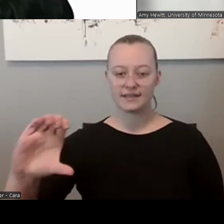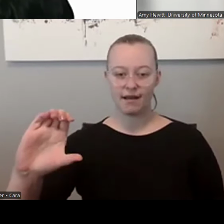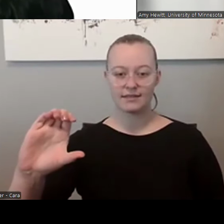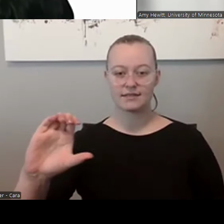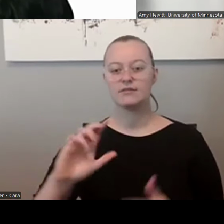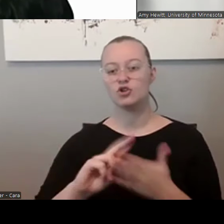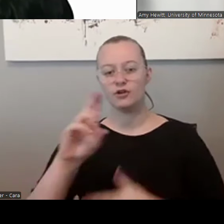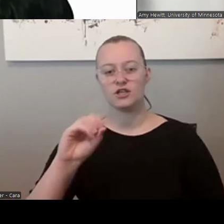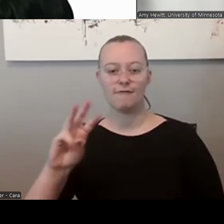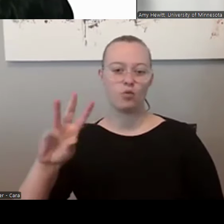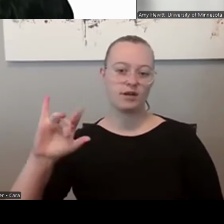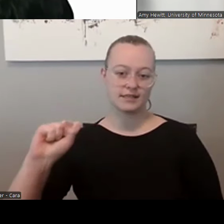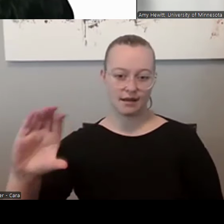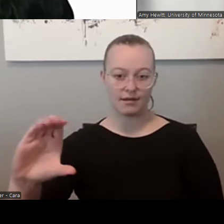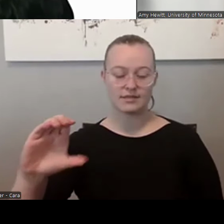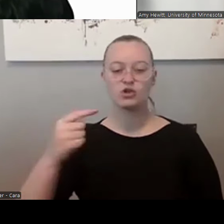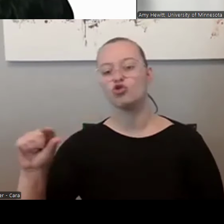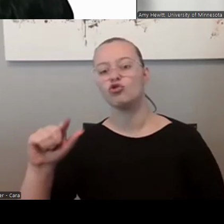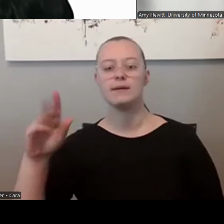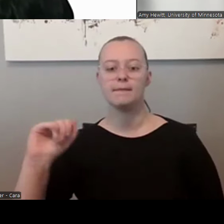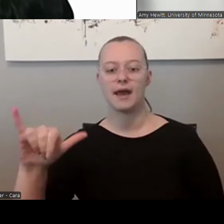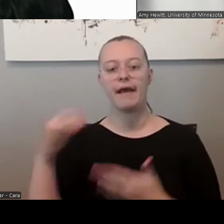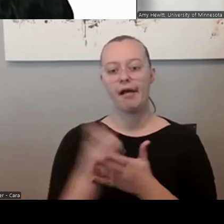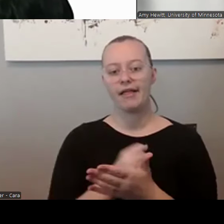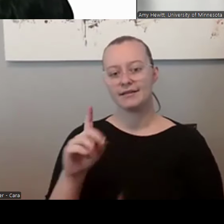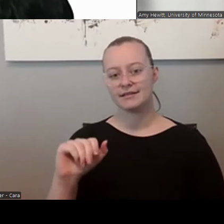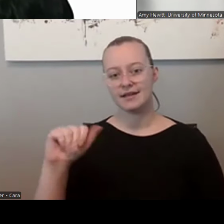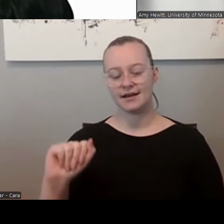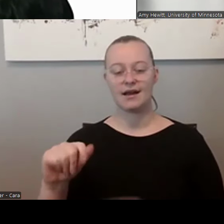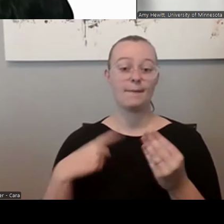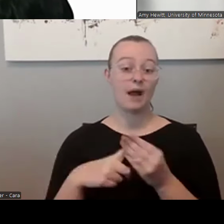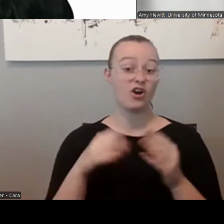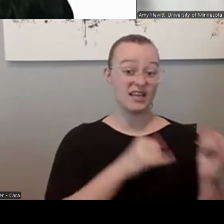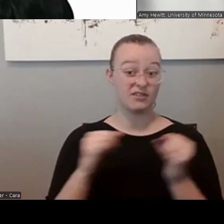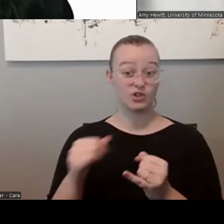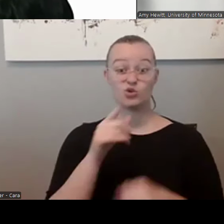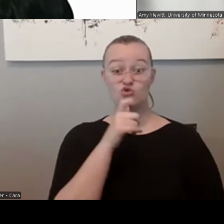of Wisconsin, Green Bay, collects demographic information on individuals who complete their